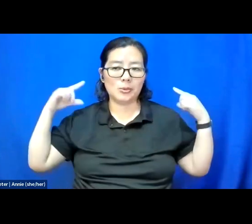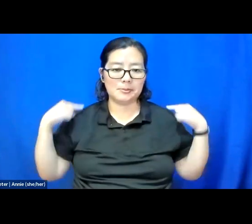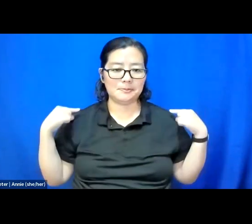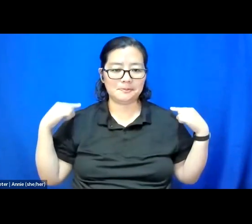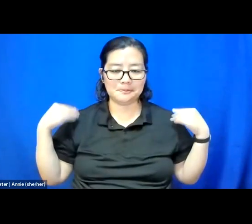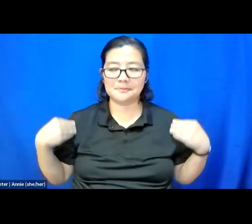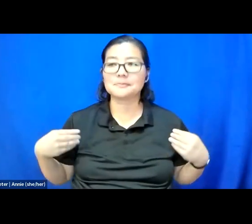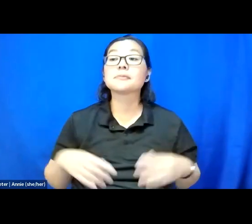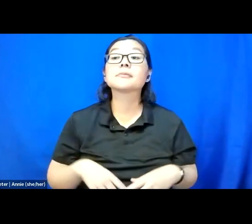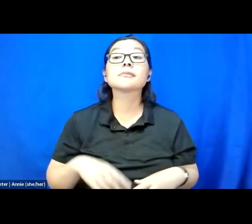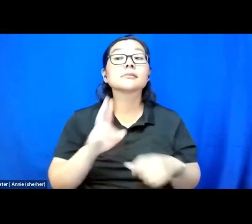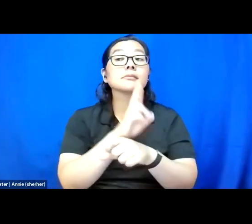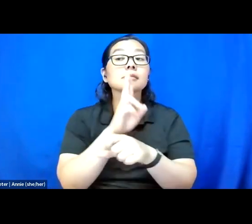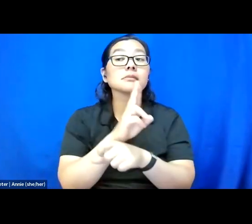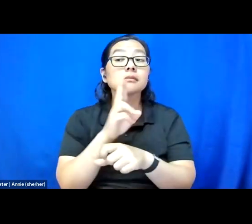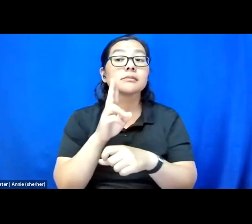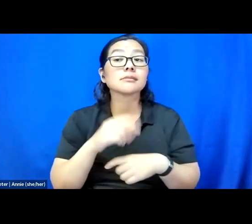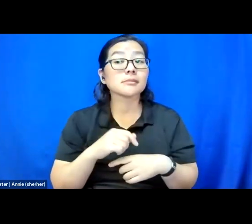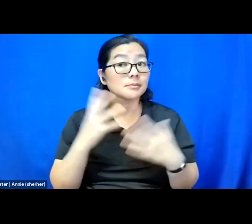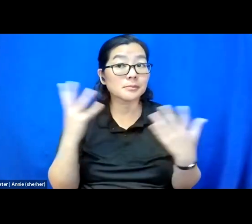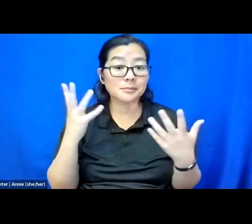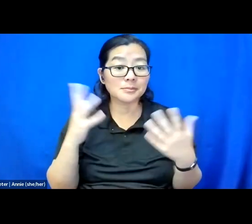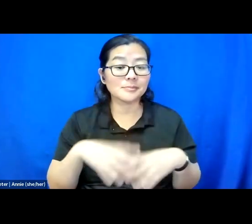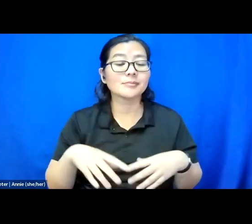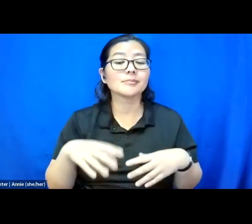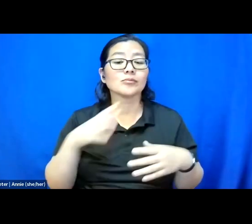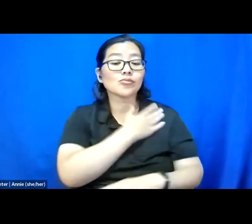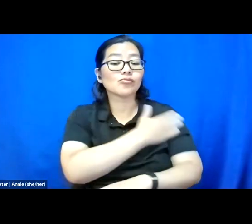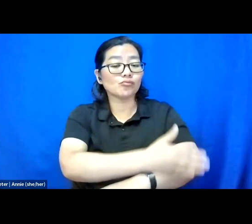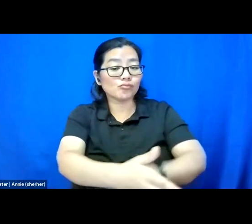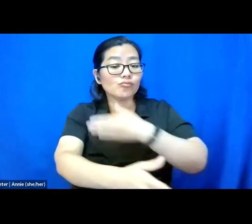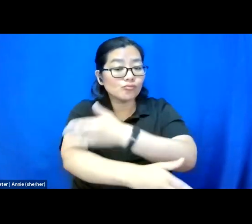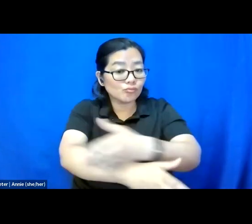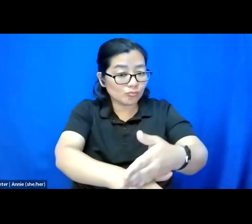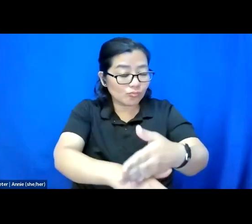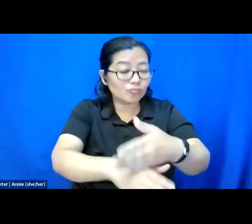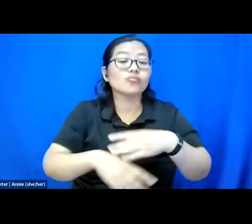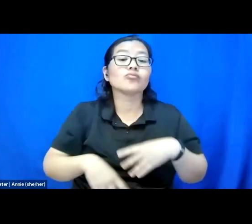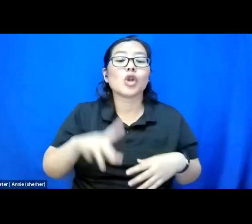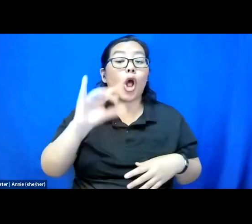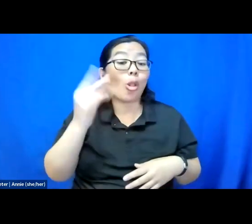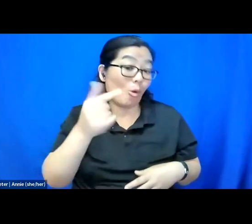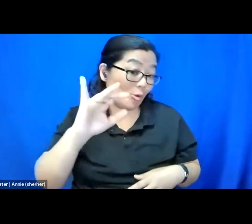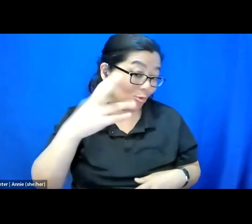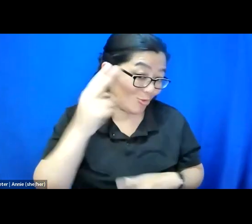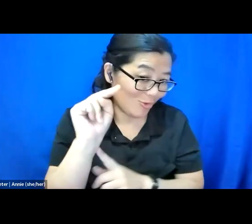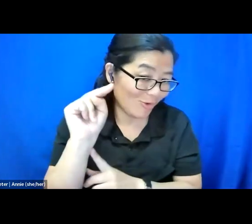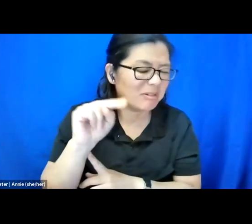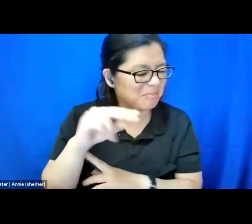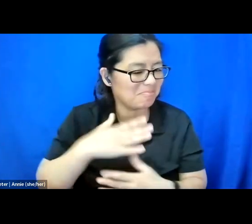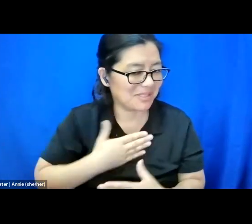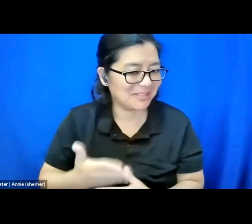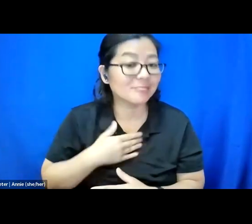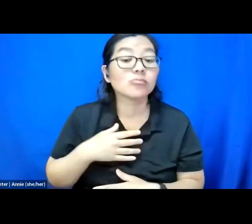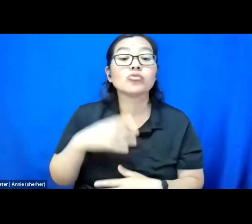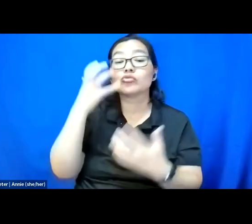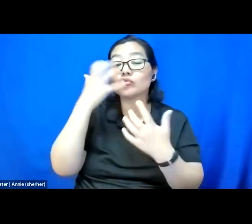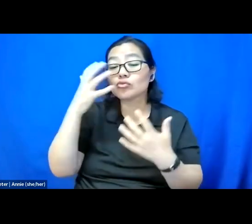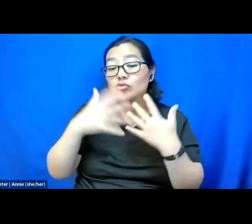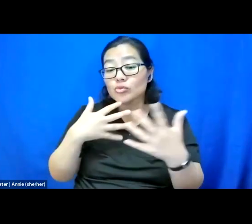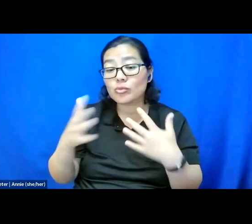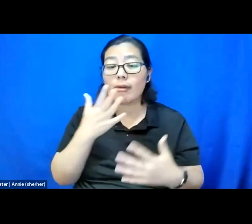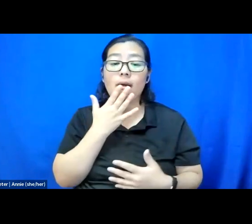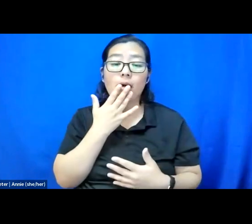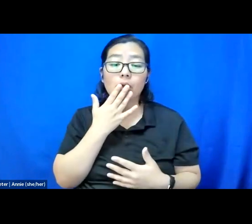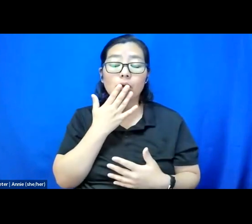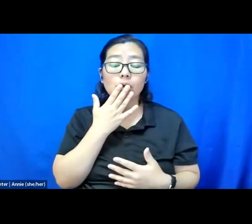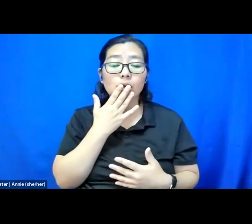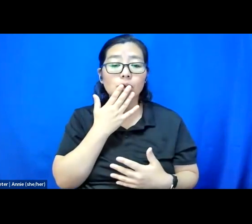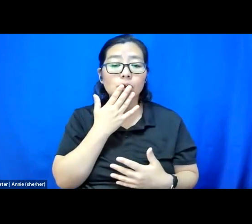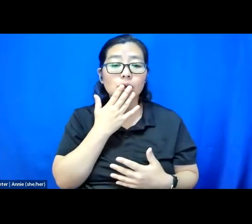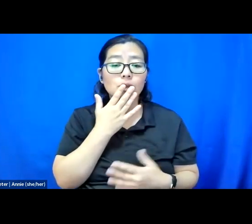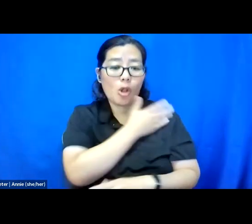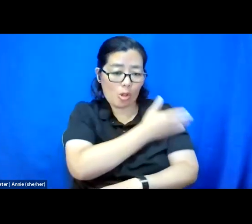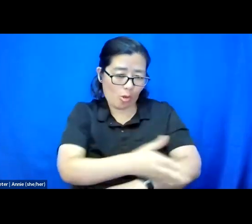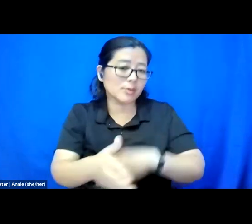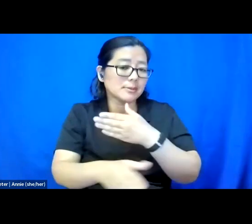And I am wearing a long sleeve knitted, long john, dark gray-colored long sleeve shirt